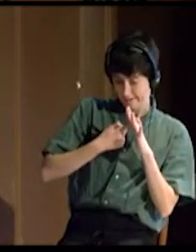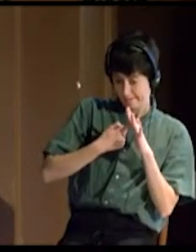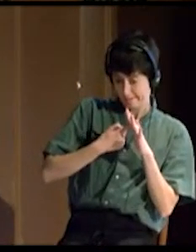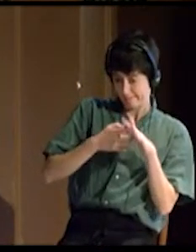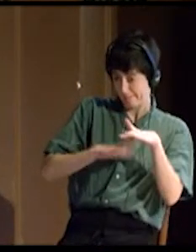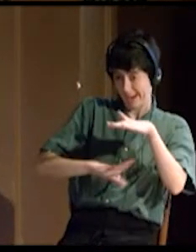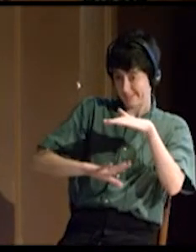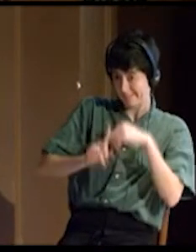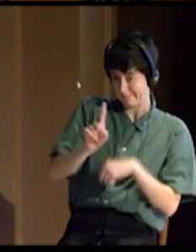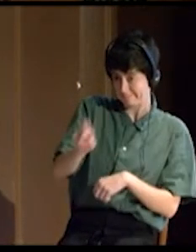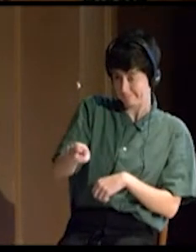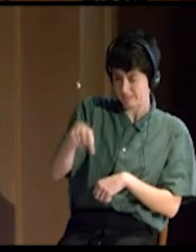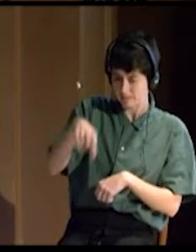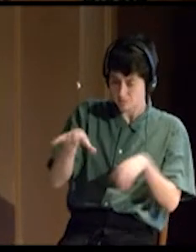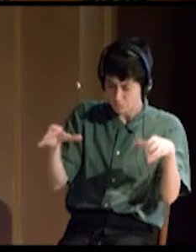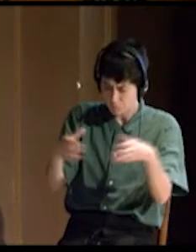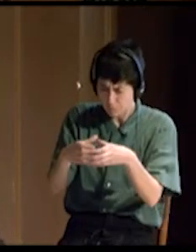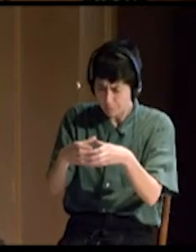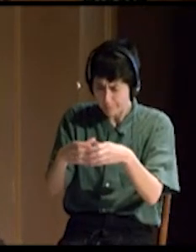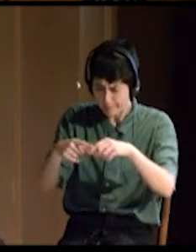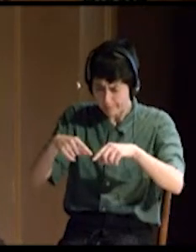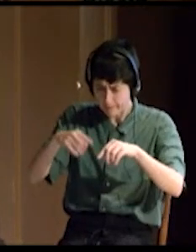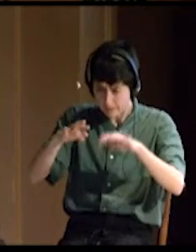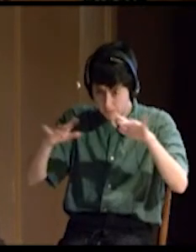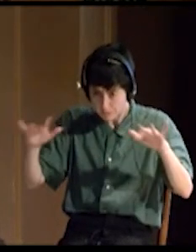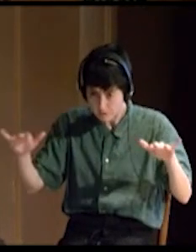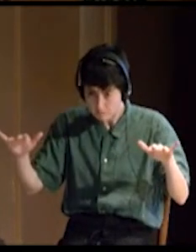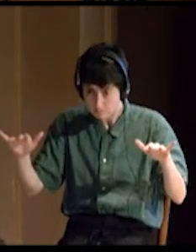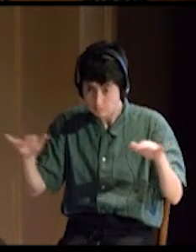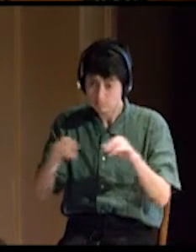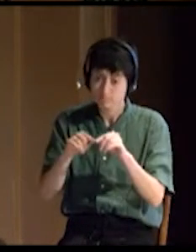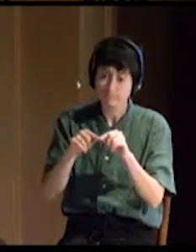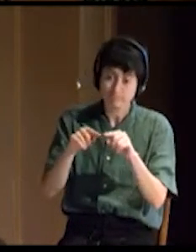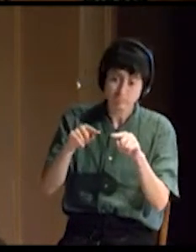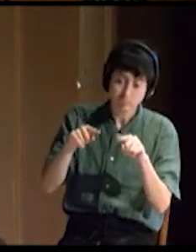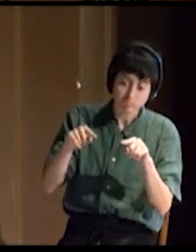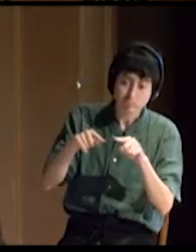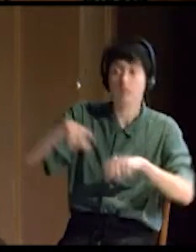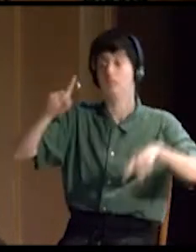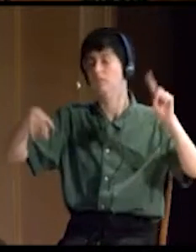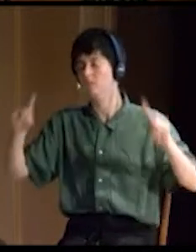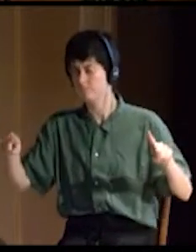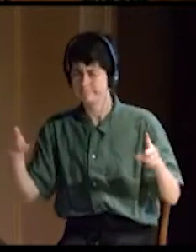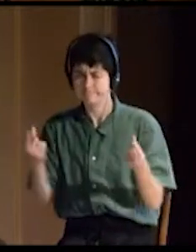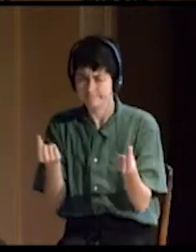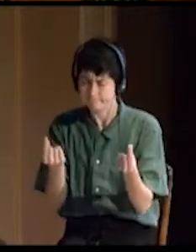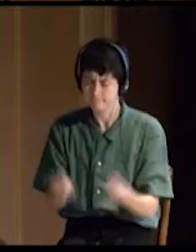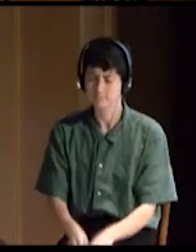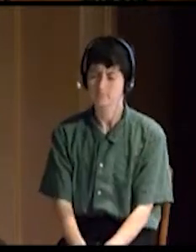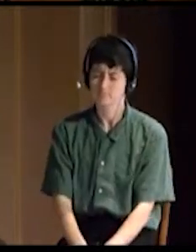And our studies started about 15 years ago, what used to be one genus and five species